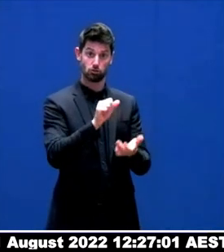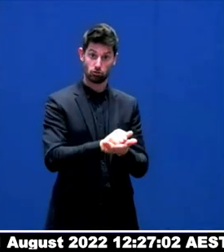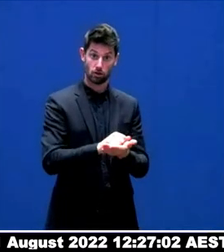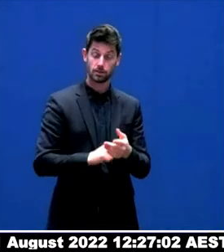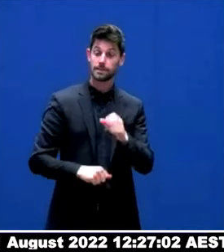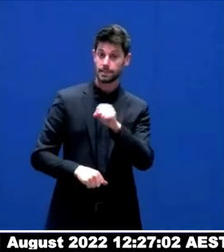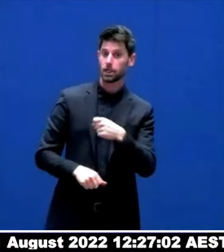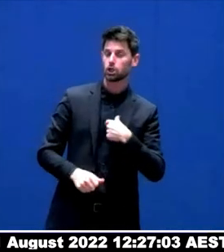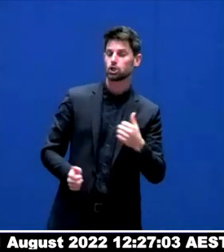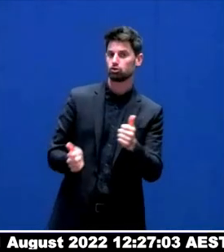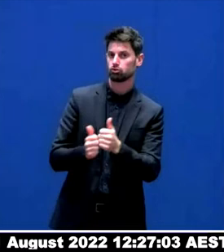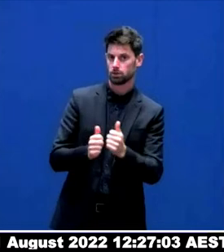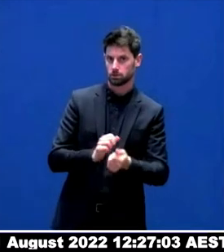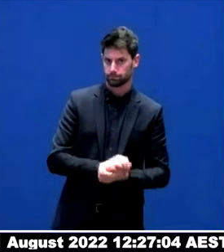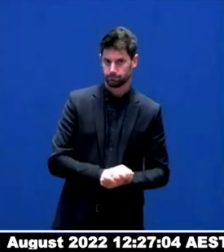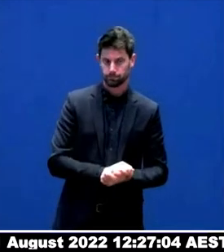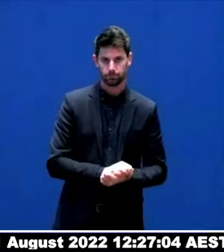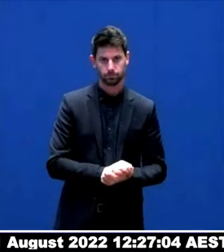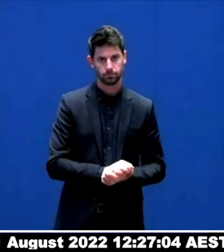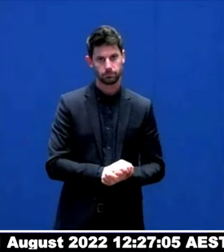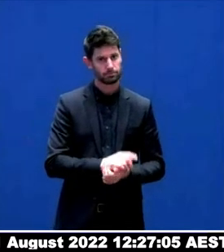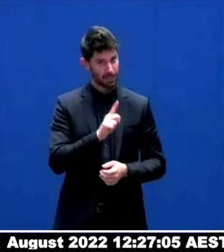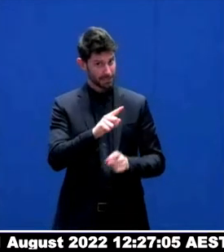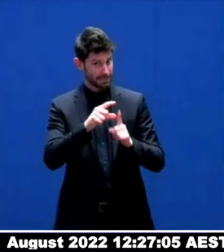Yes. MS EASTMAN: One of the difficulties, of course, that if you don't